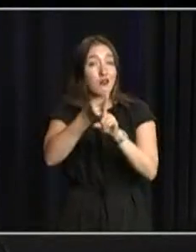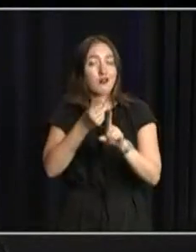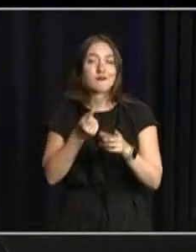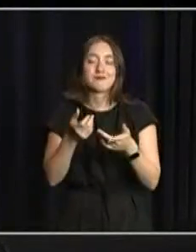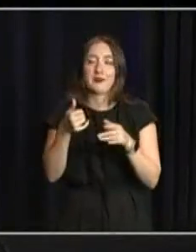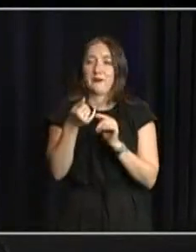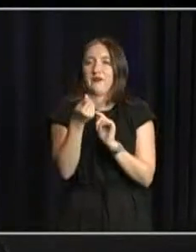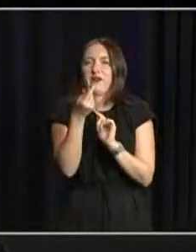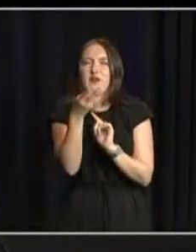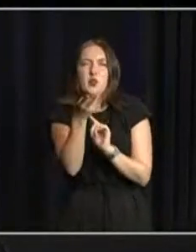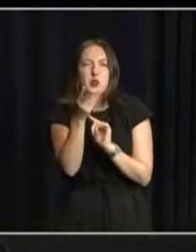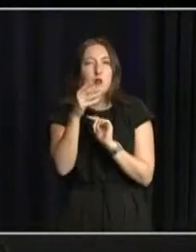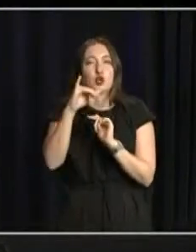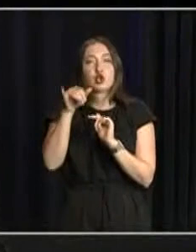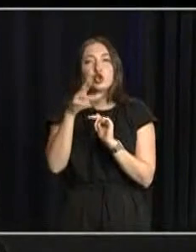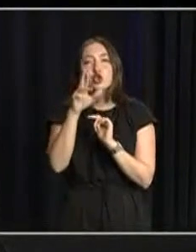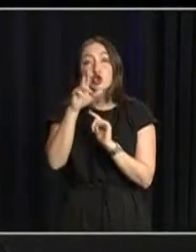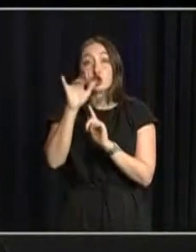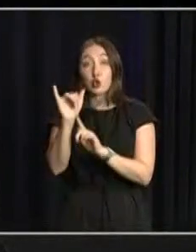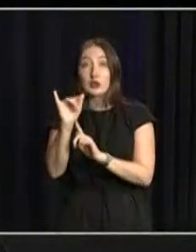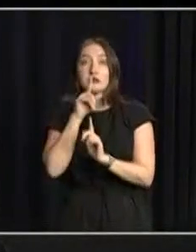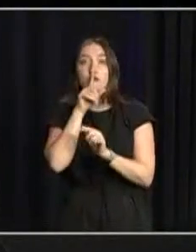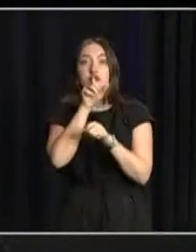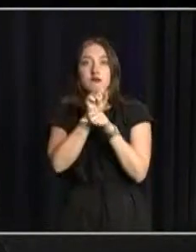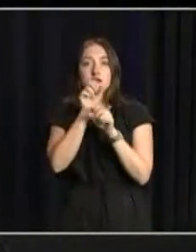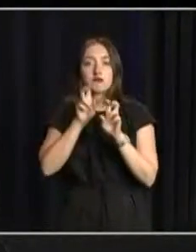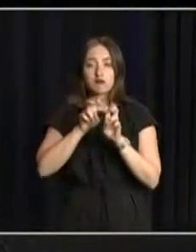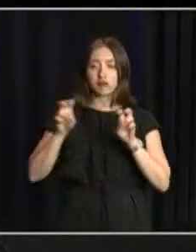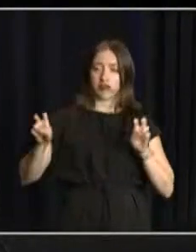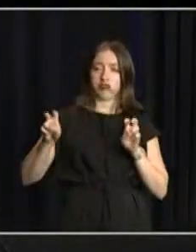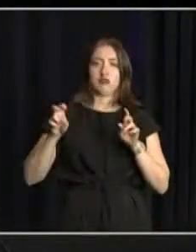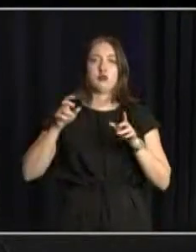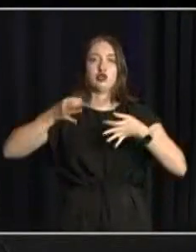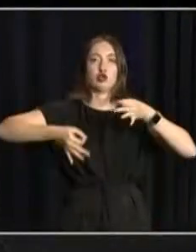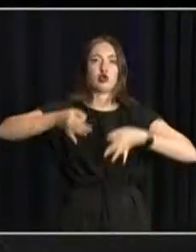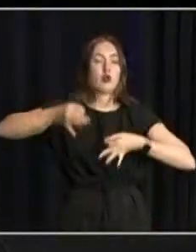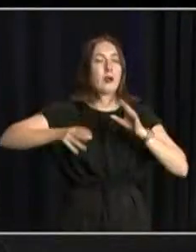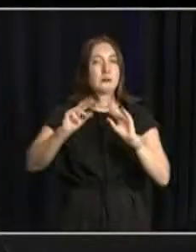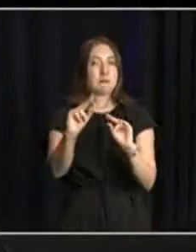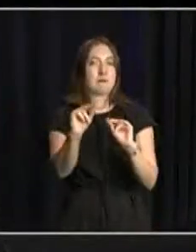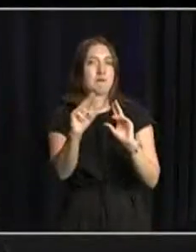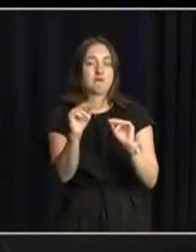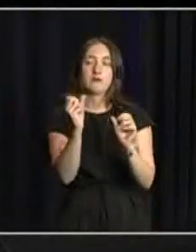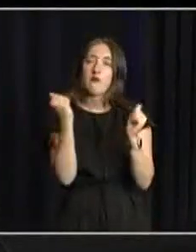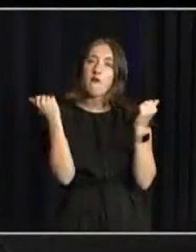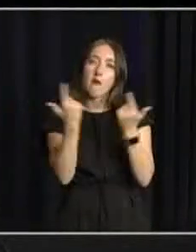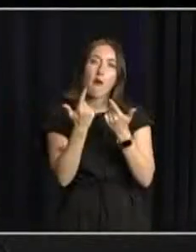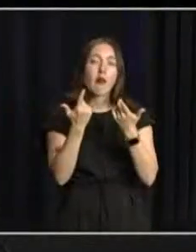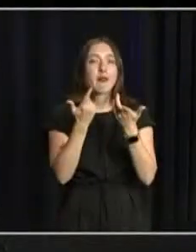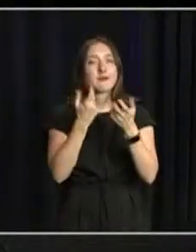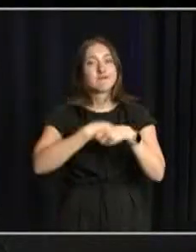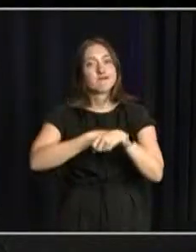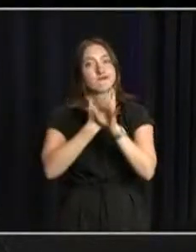so I don't know that those allegations are true or not. There is the State Commission